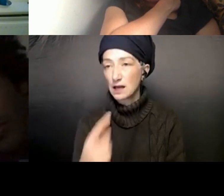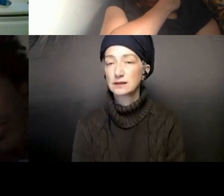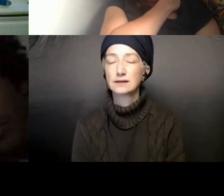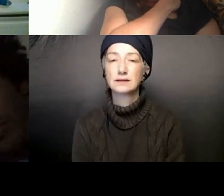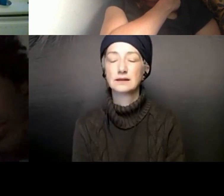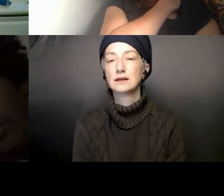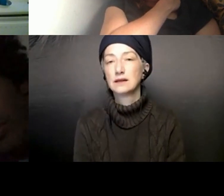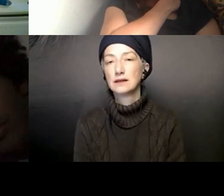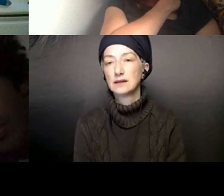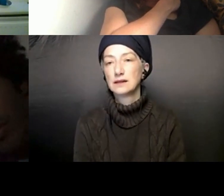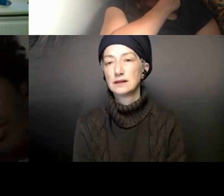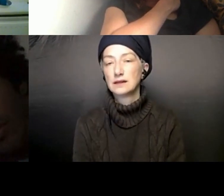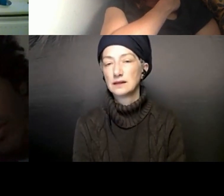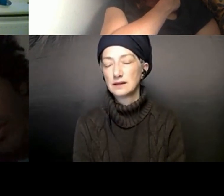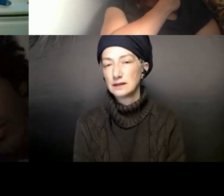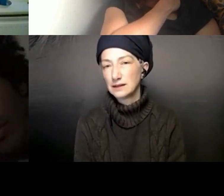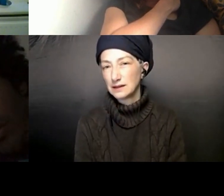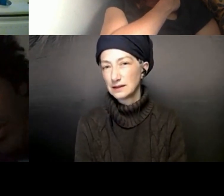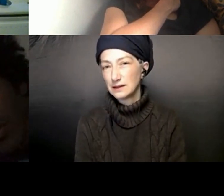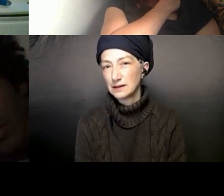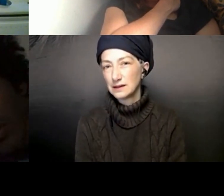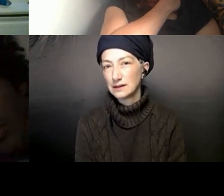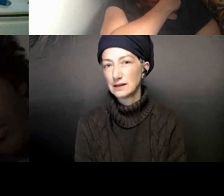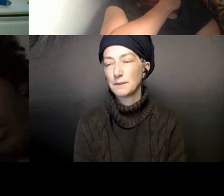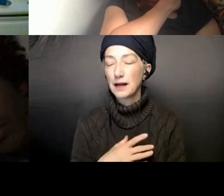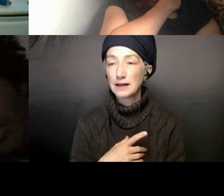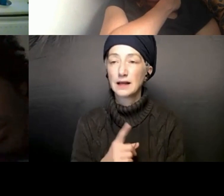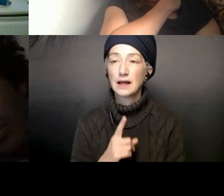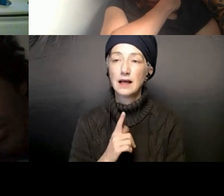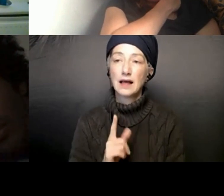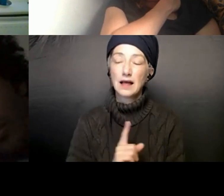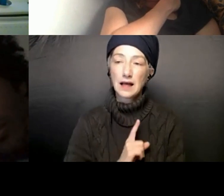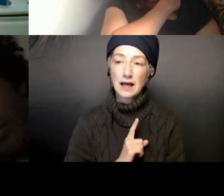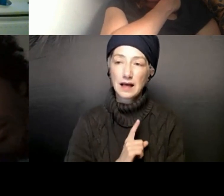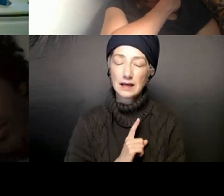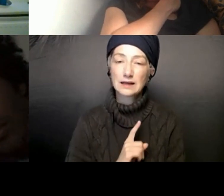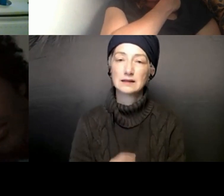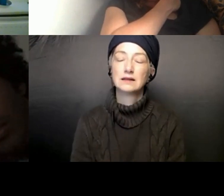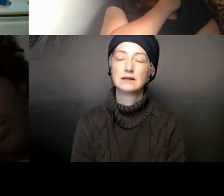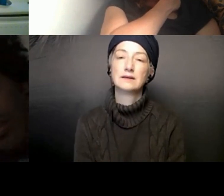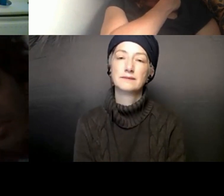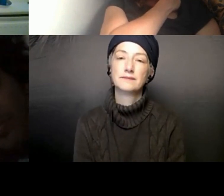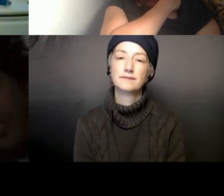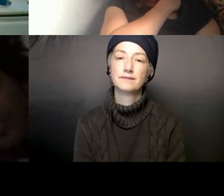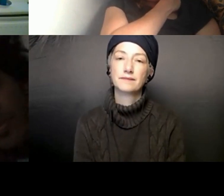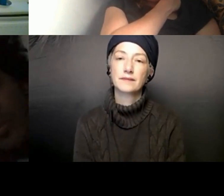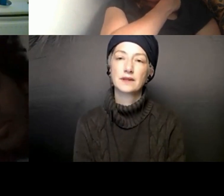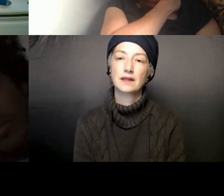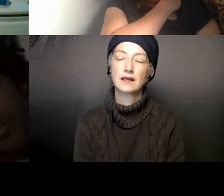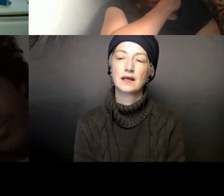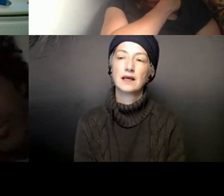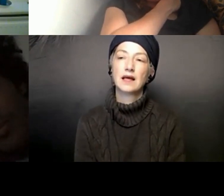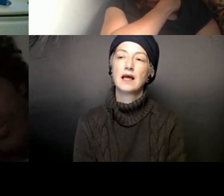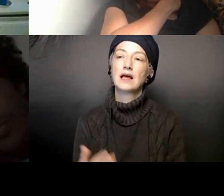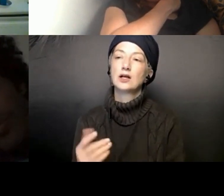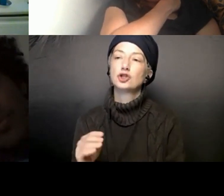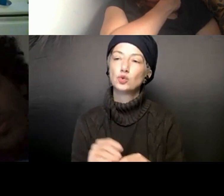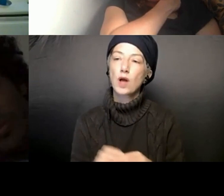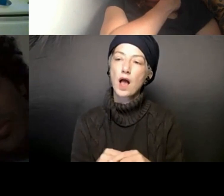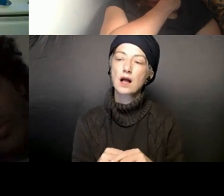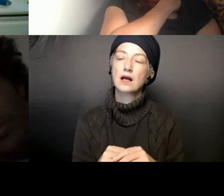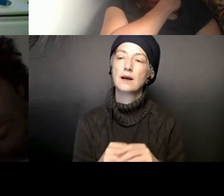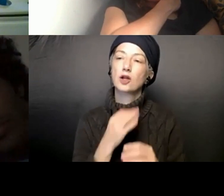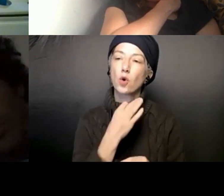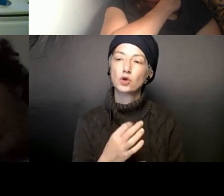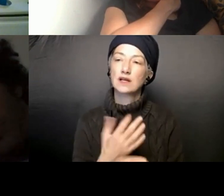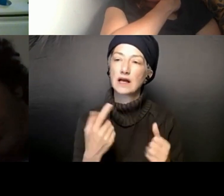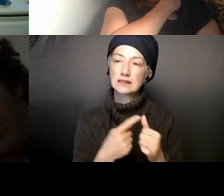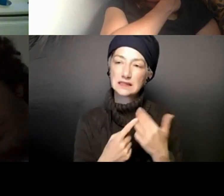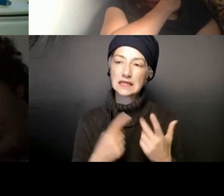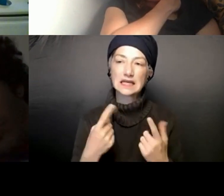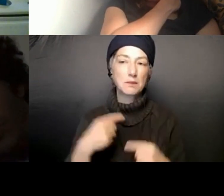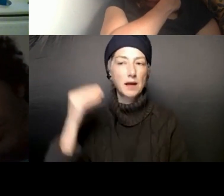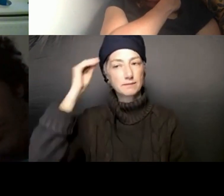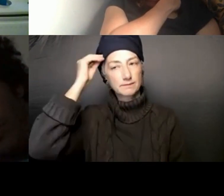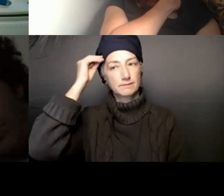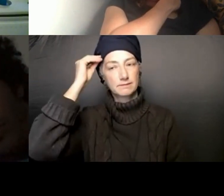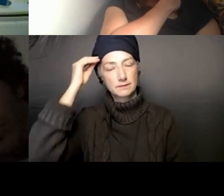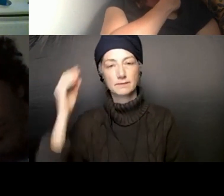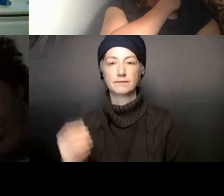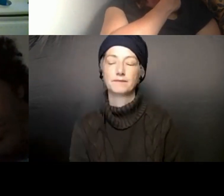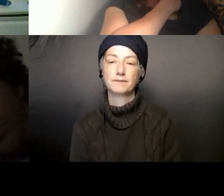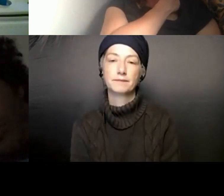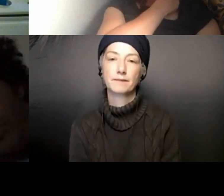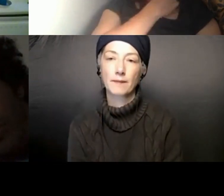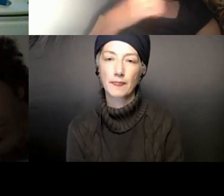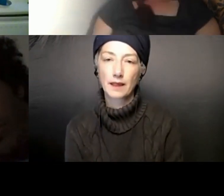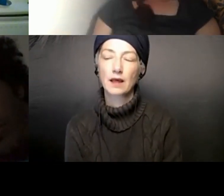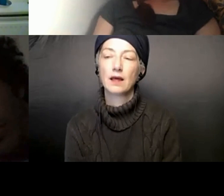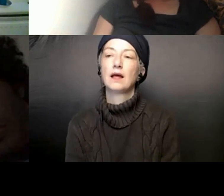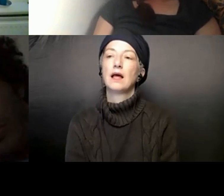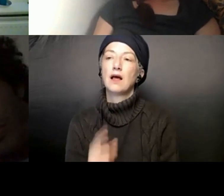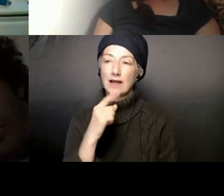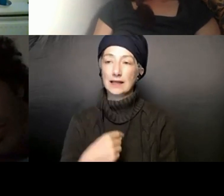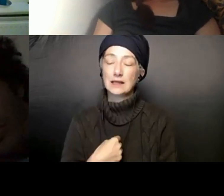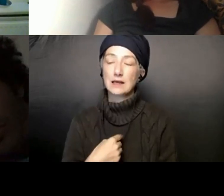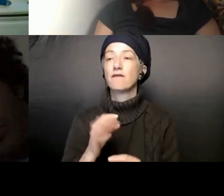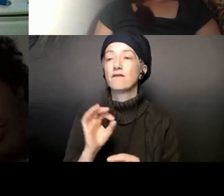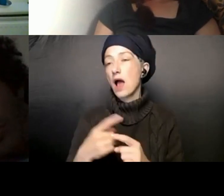How to keep in mind my own spoons or my own access requirements, when also creating space for other people.